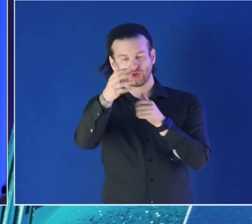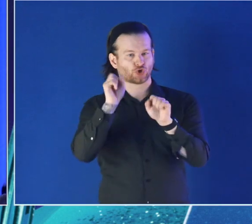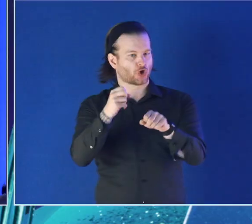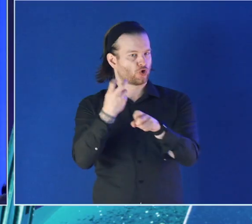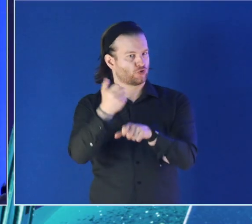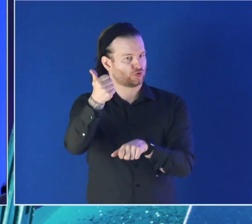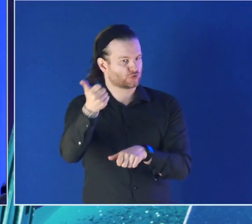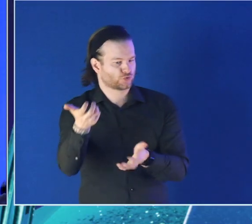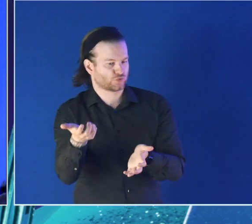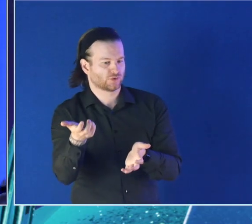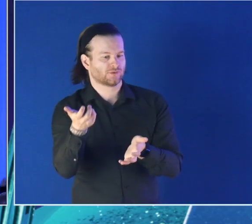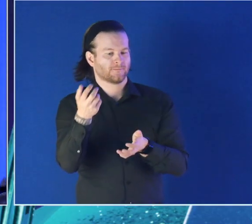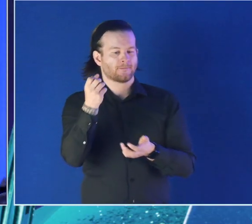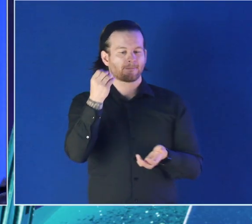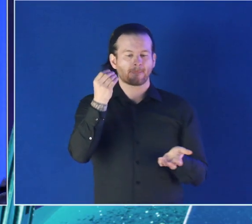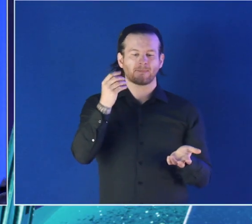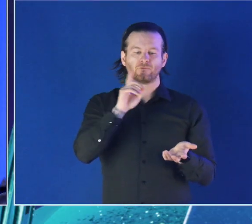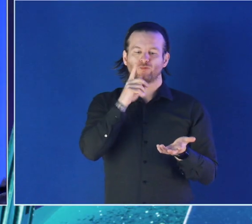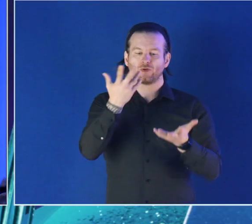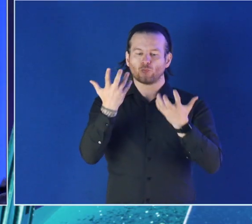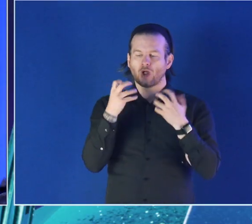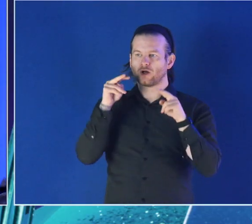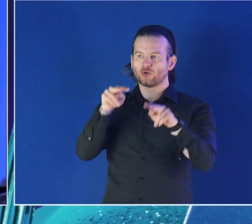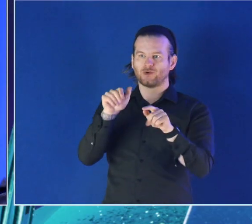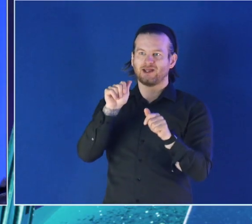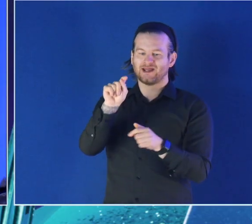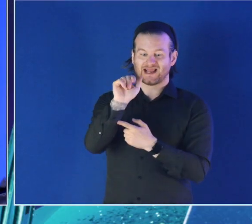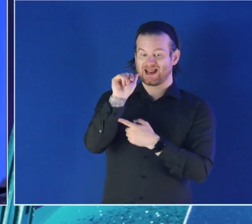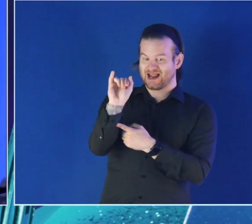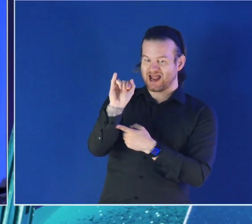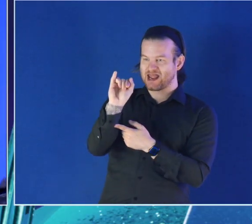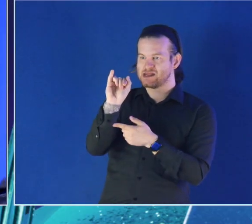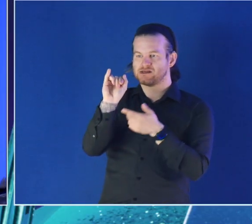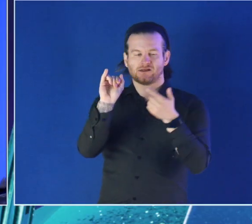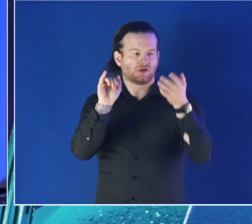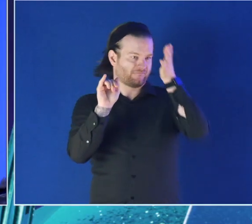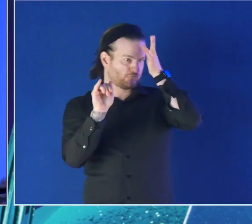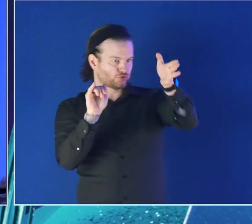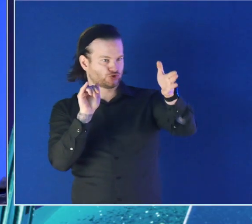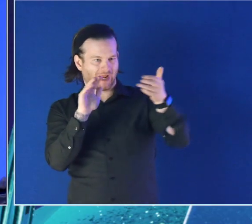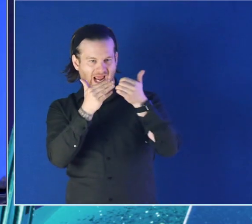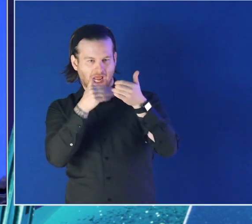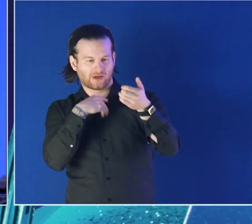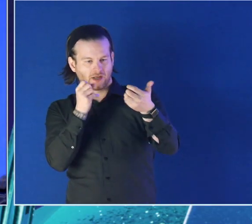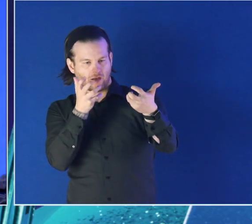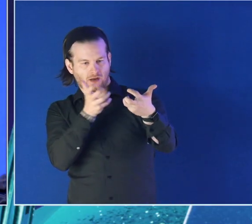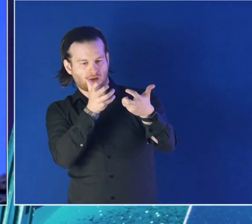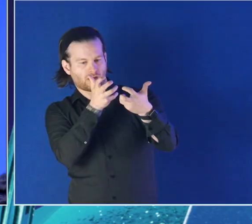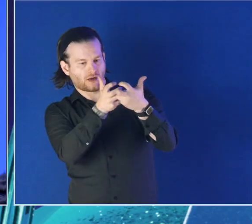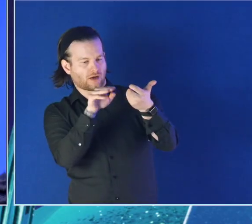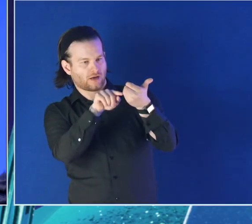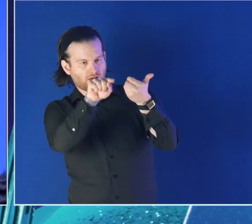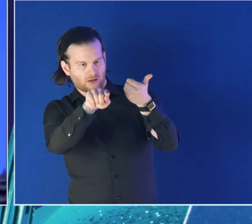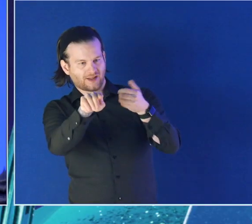communities that need these tools to speak with tone, inflection, to be able to tell their children they love them